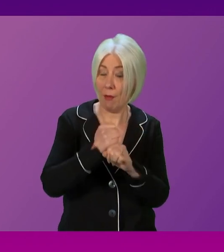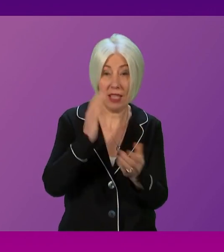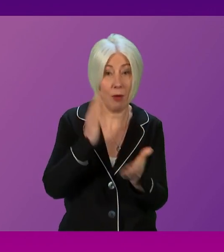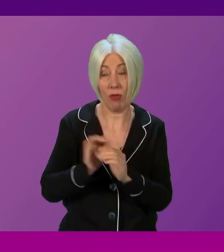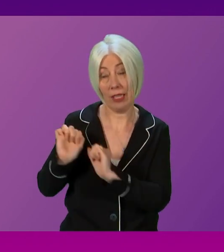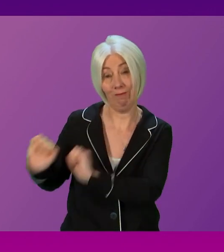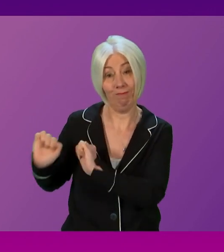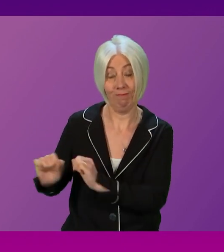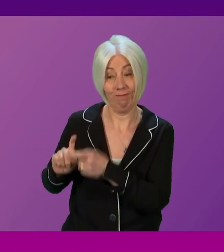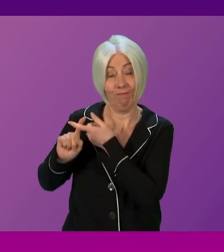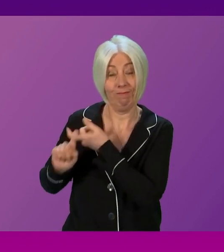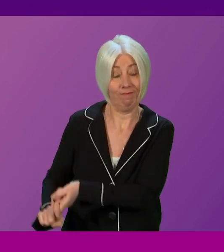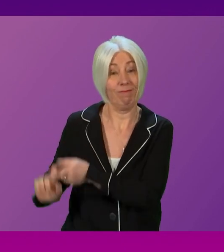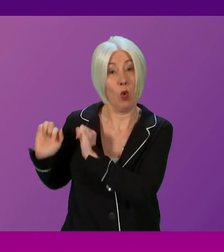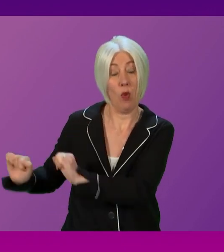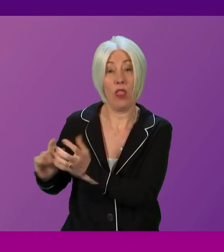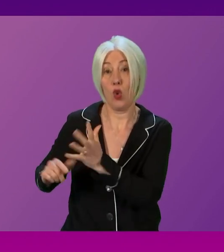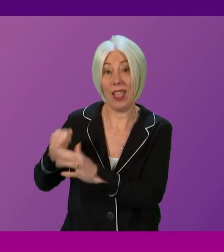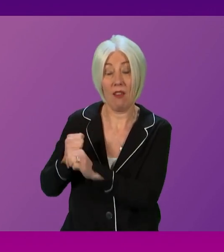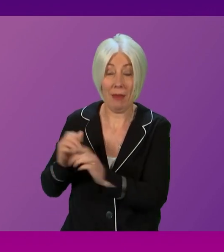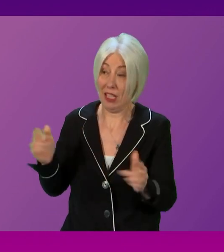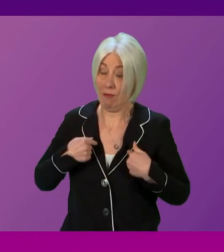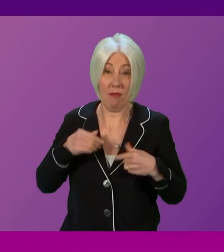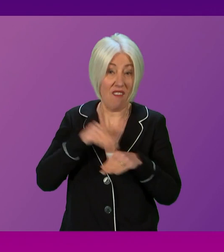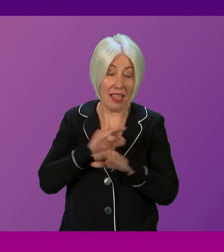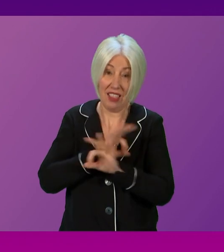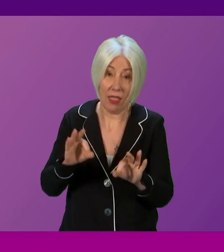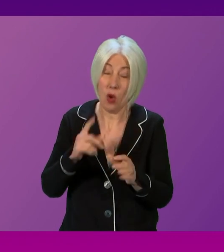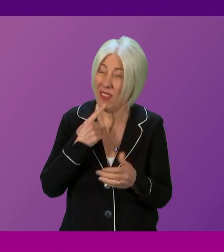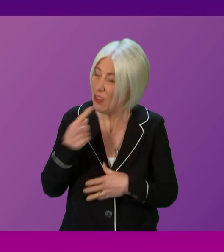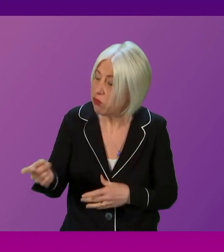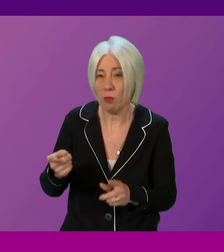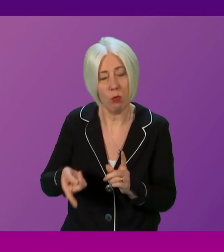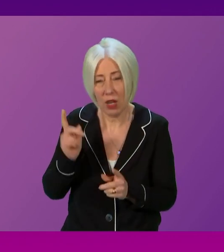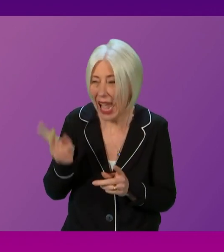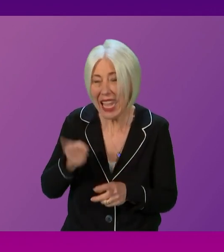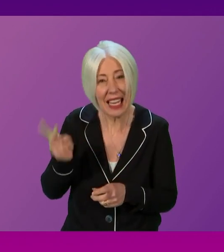have repeatedly raised the devastating impact of those policies. We will continue to work